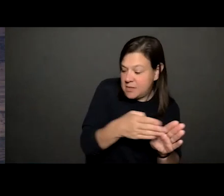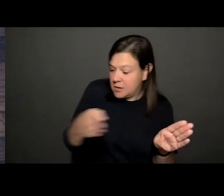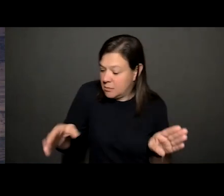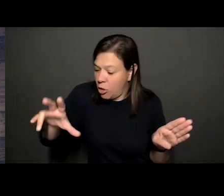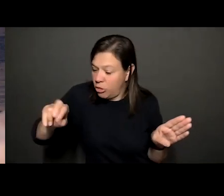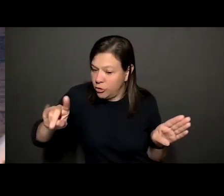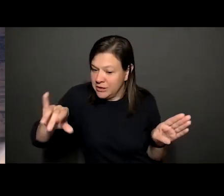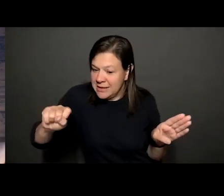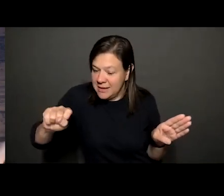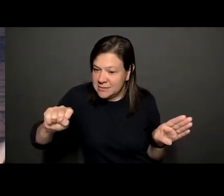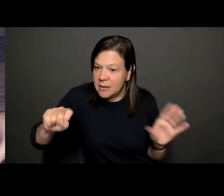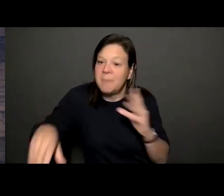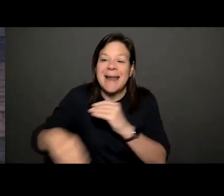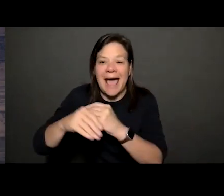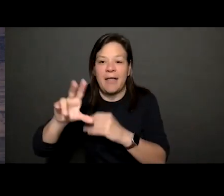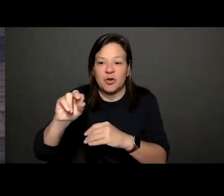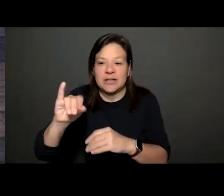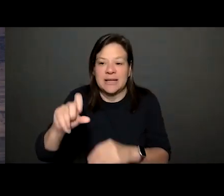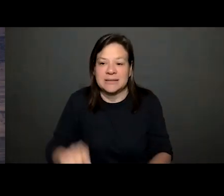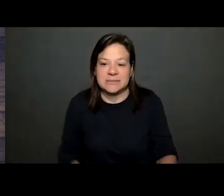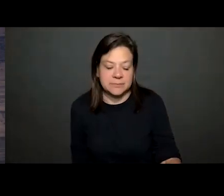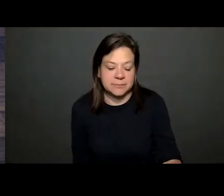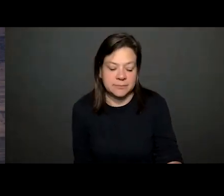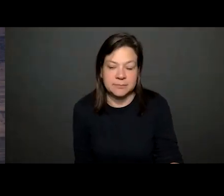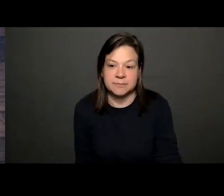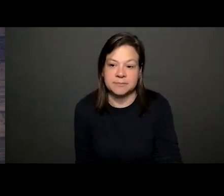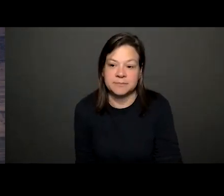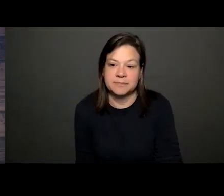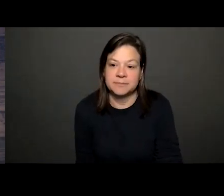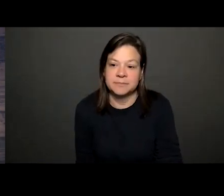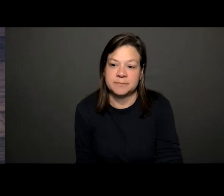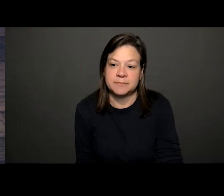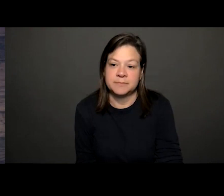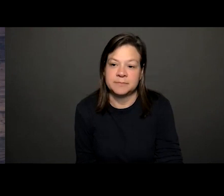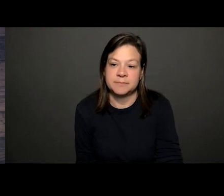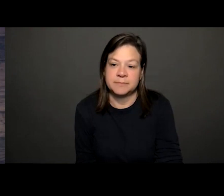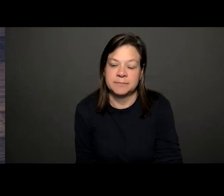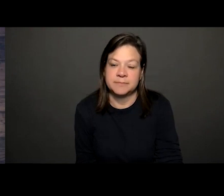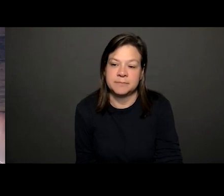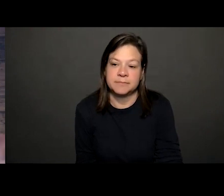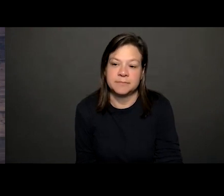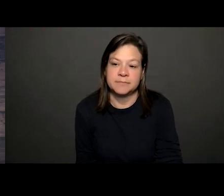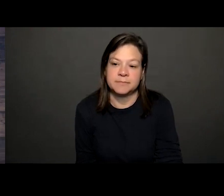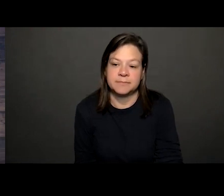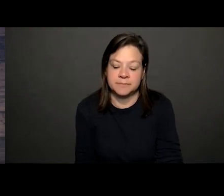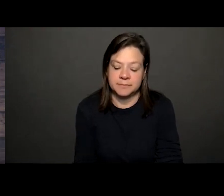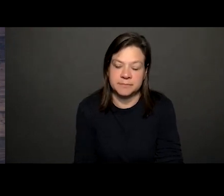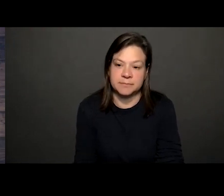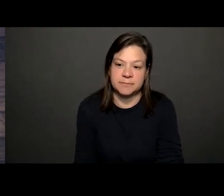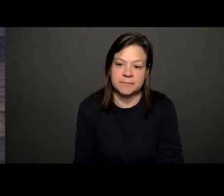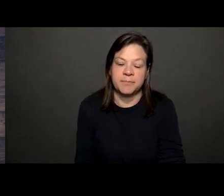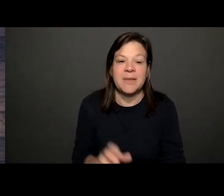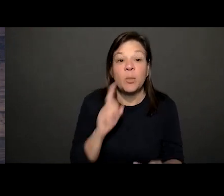NOW IF WE WANT TO USE IT IN THE CMS SAY IN A MODULE.